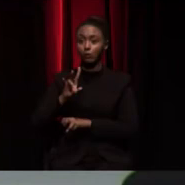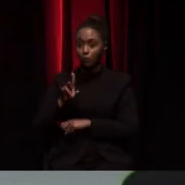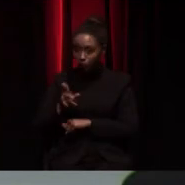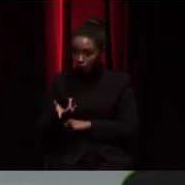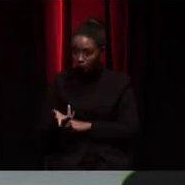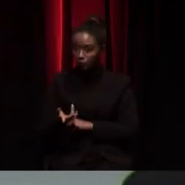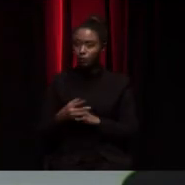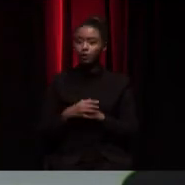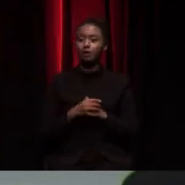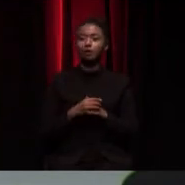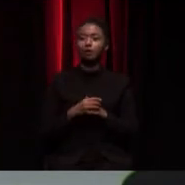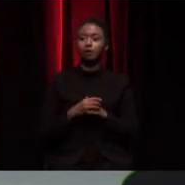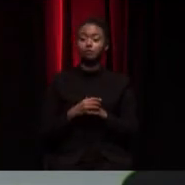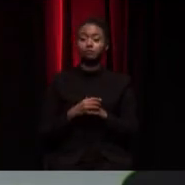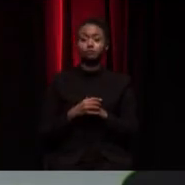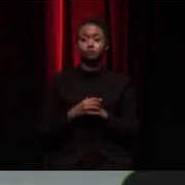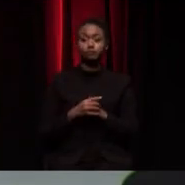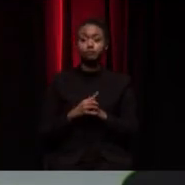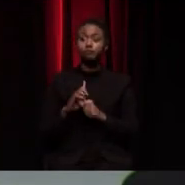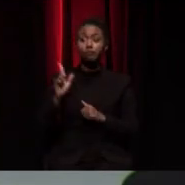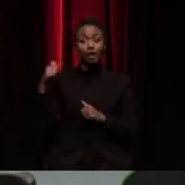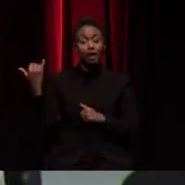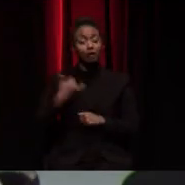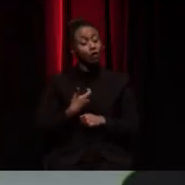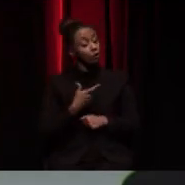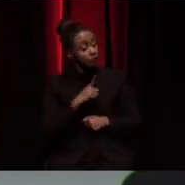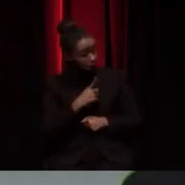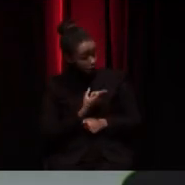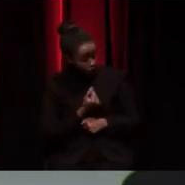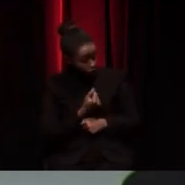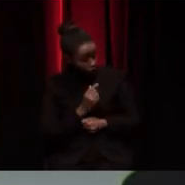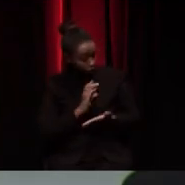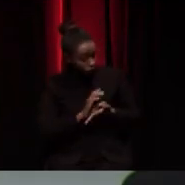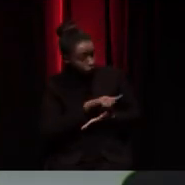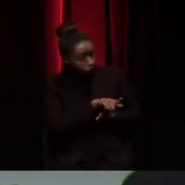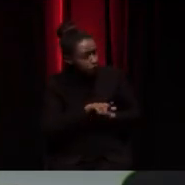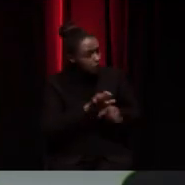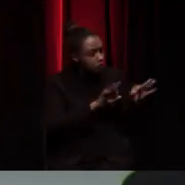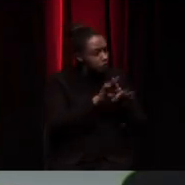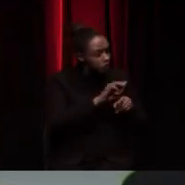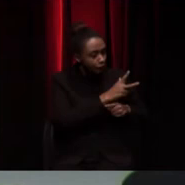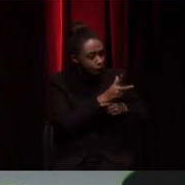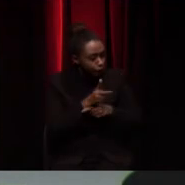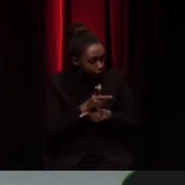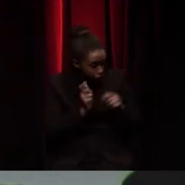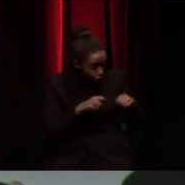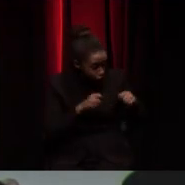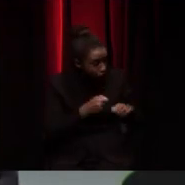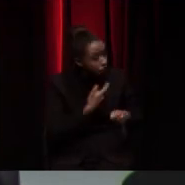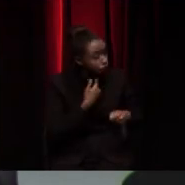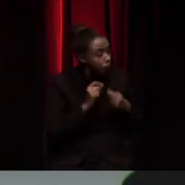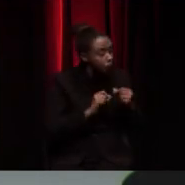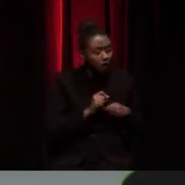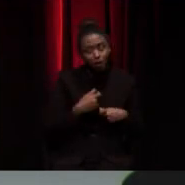We have money for you to do something in video. What do you want to do?” I said: “Let’s make a documentary